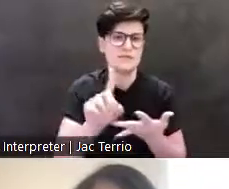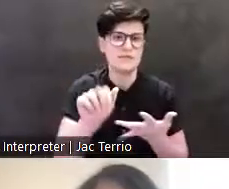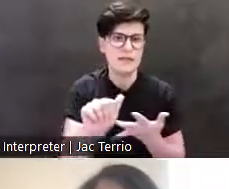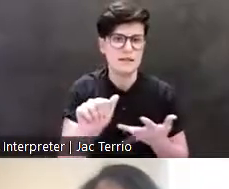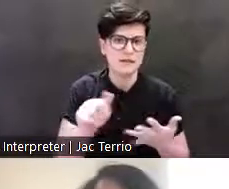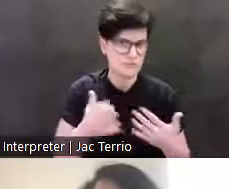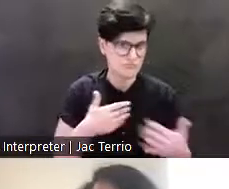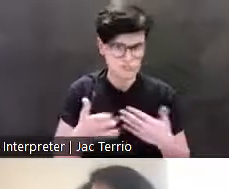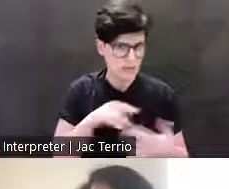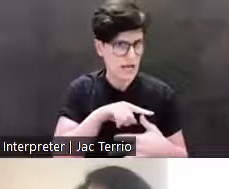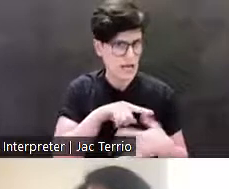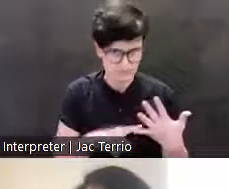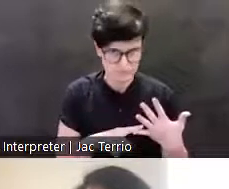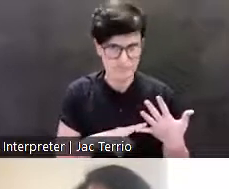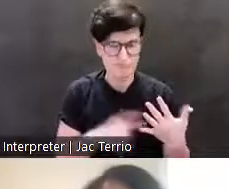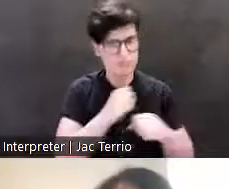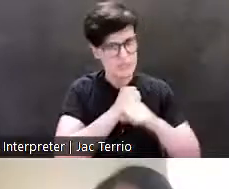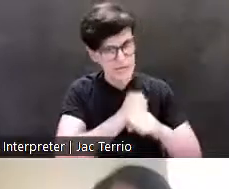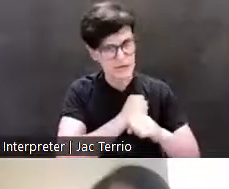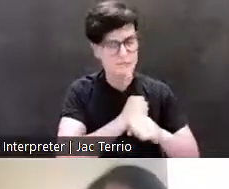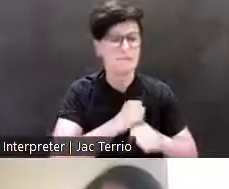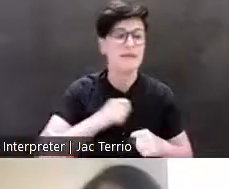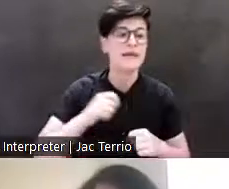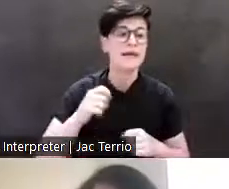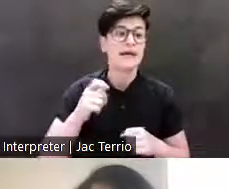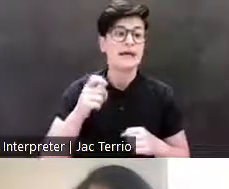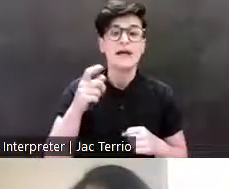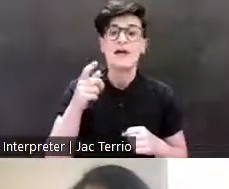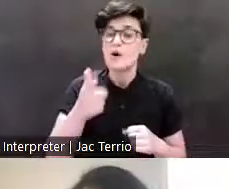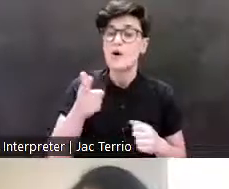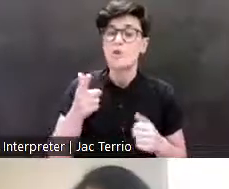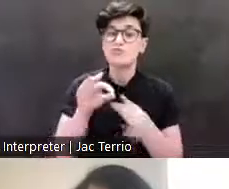________________________________________ In terms of housing providers who are responsible